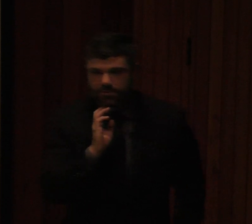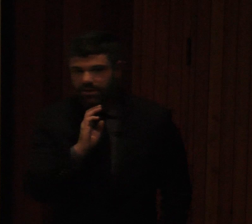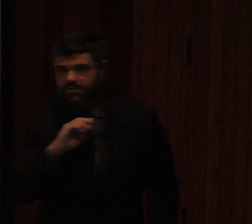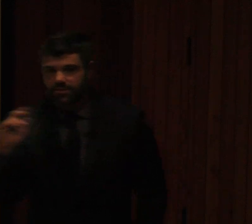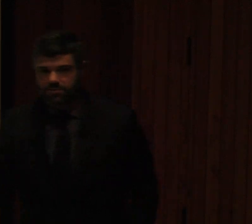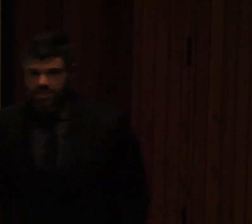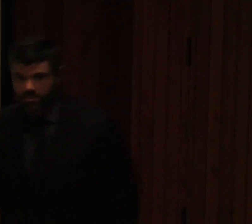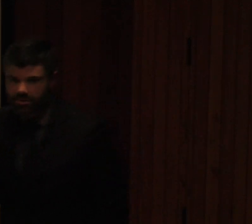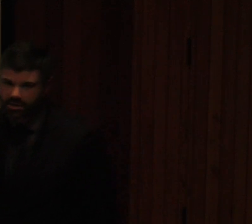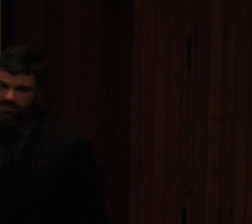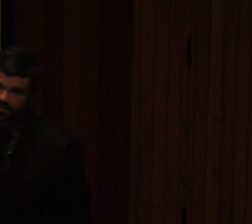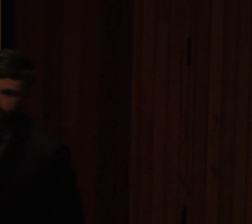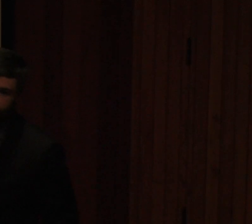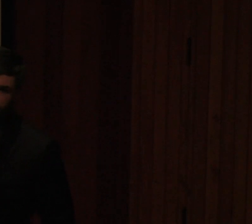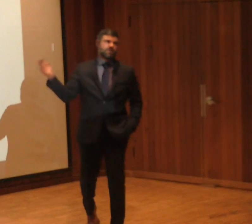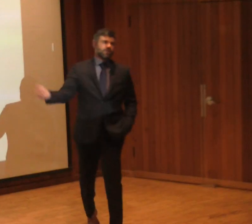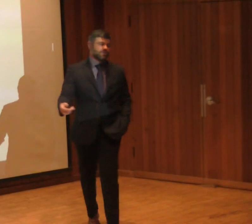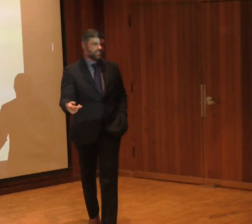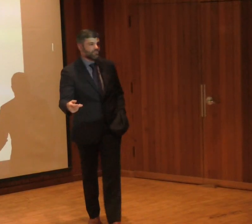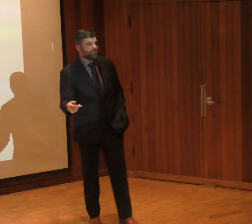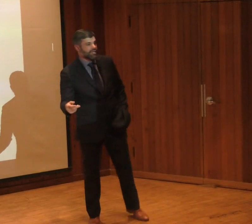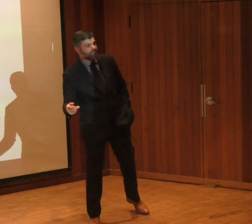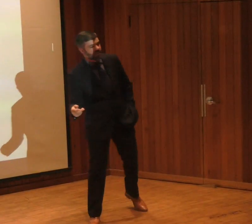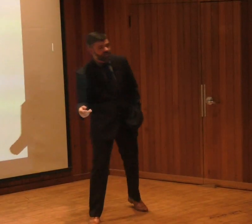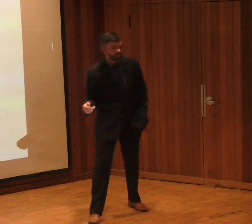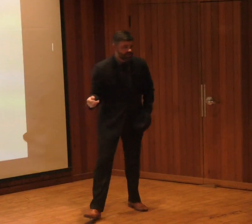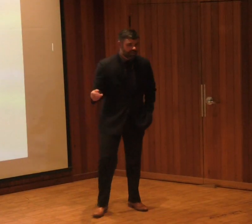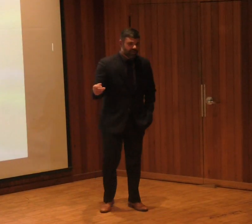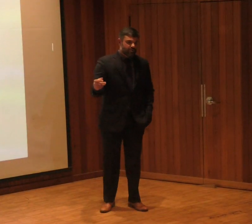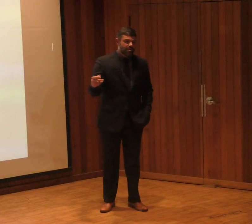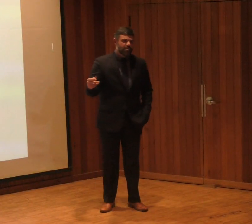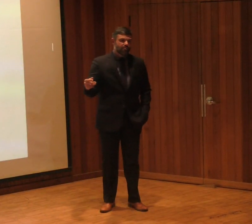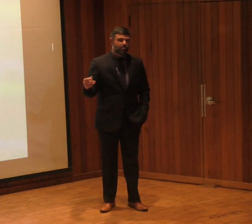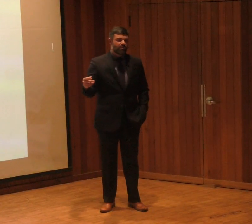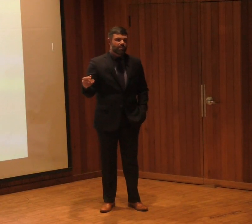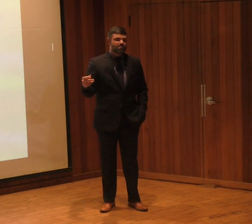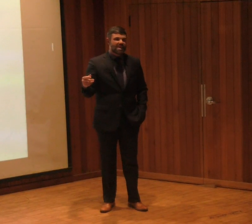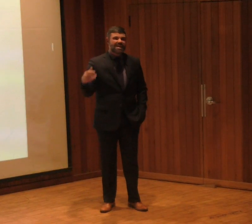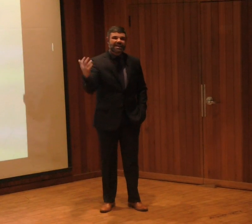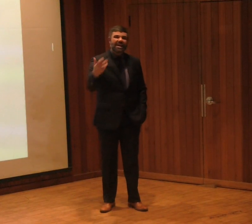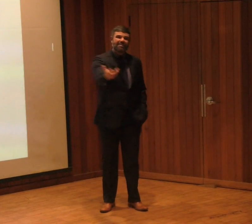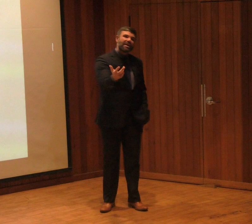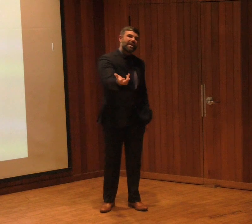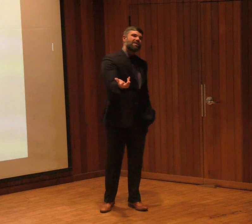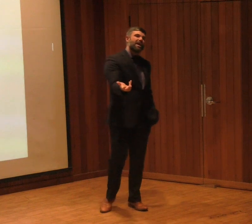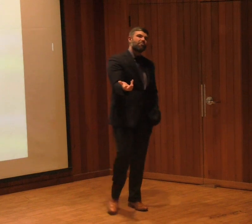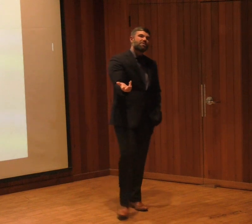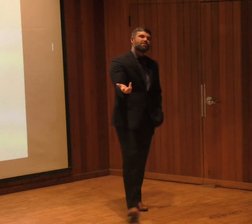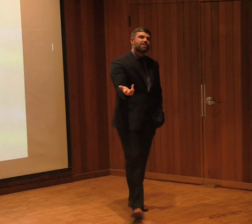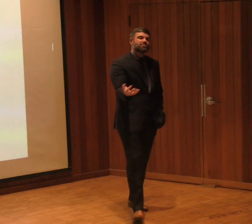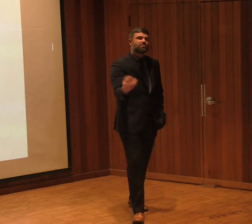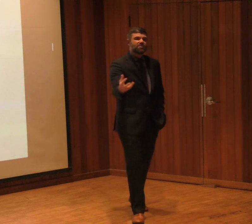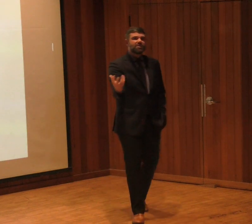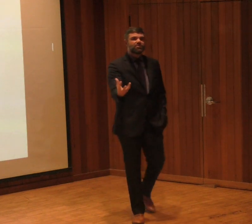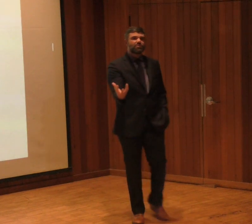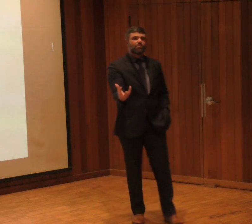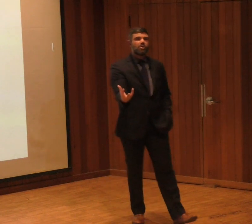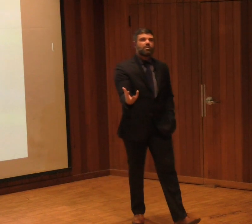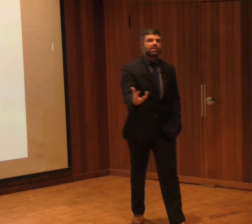2007 Timecrimes, the story of you know, it can happen in terms of the historical moment.